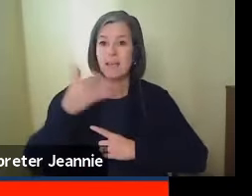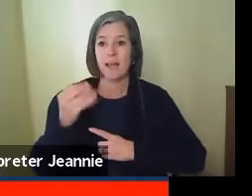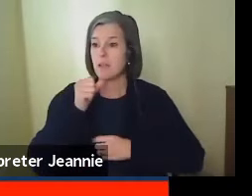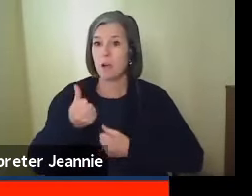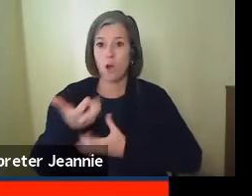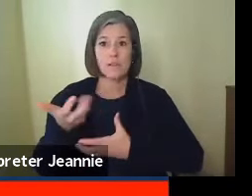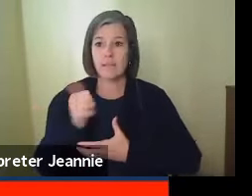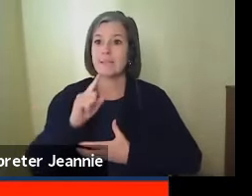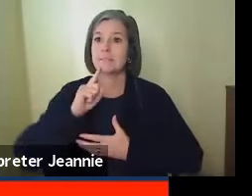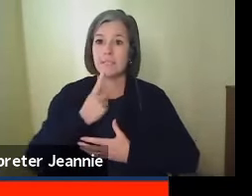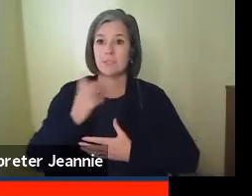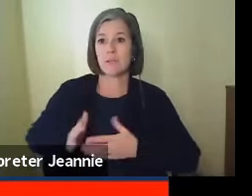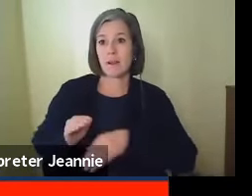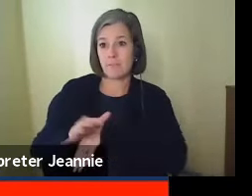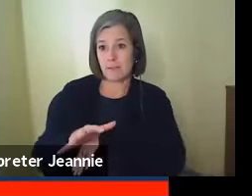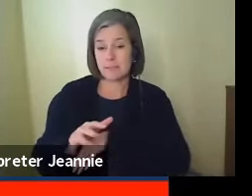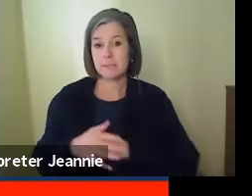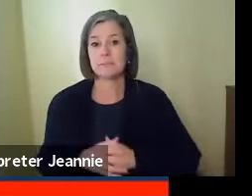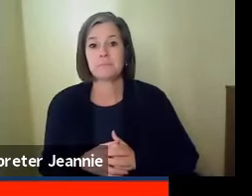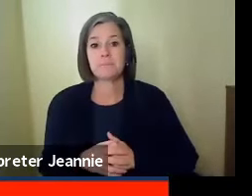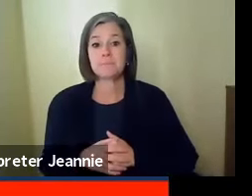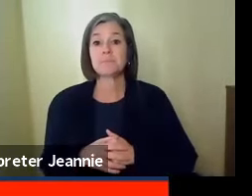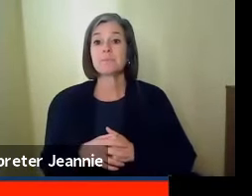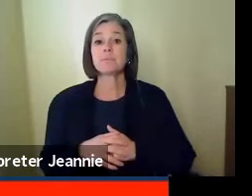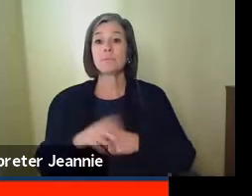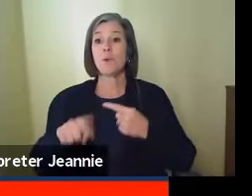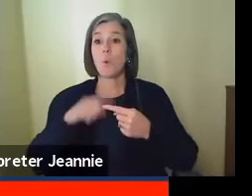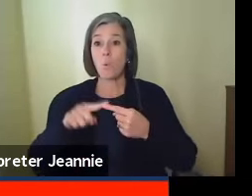significant side effects. Once a vaccine goes through all of those